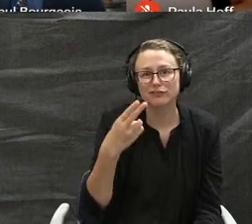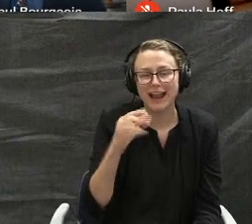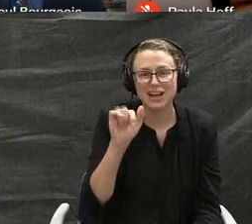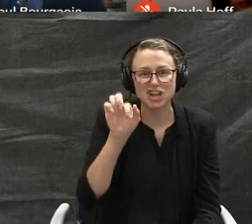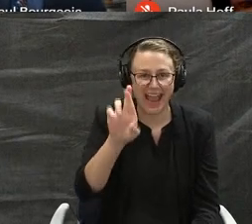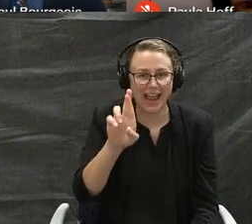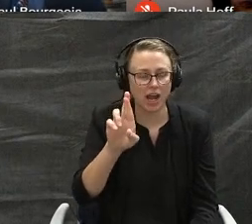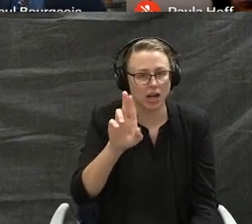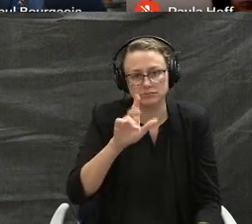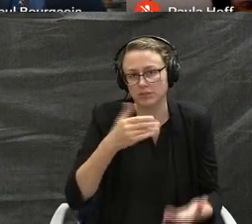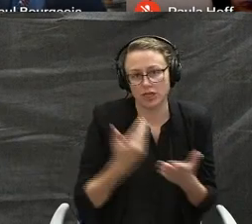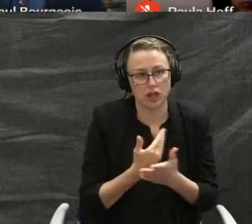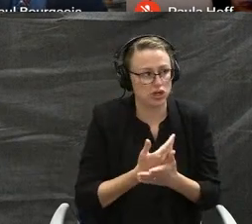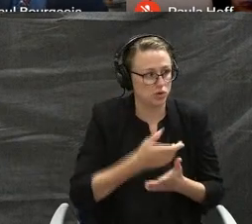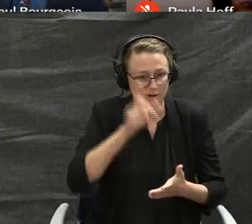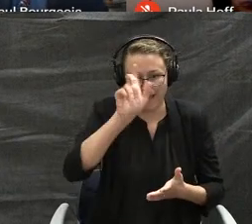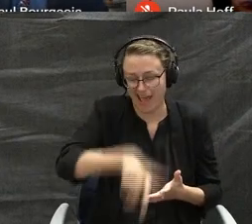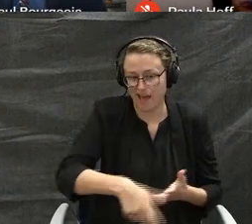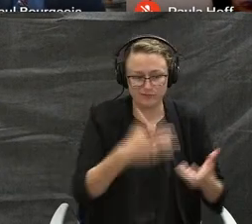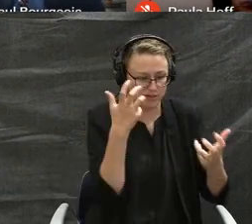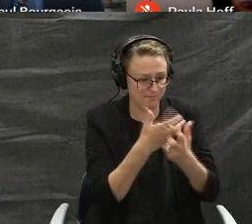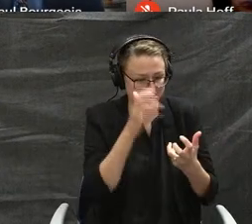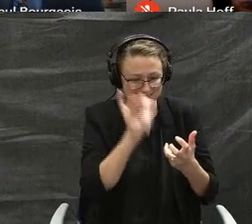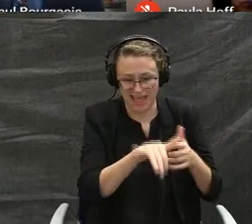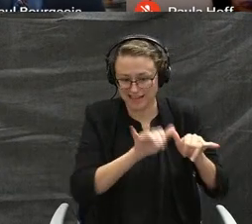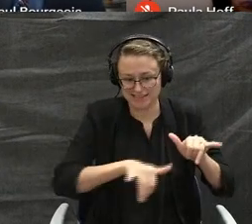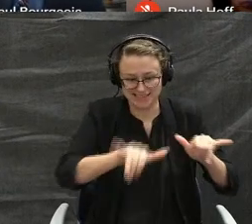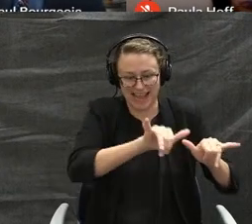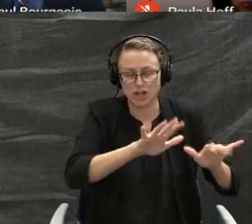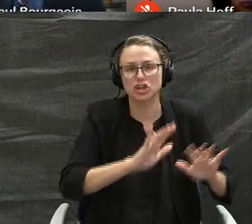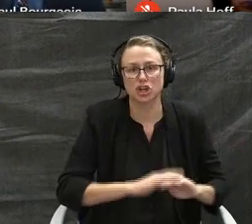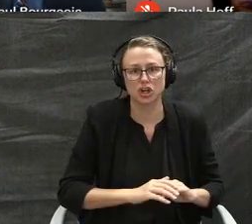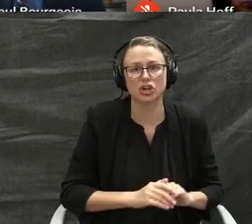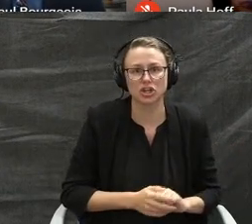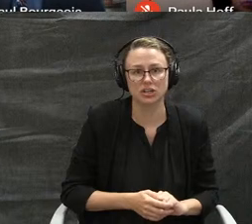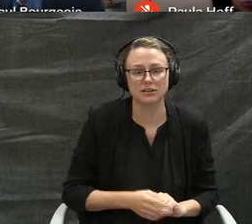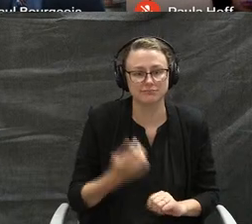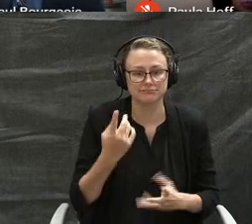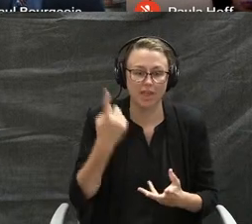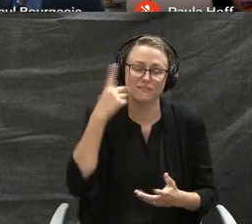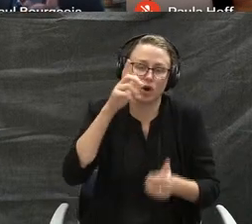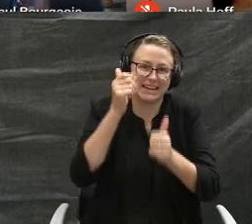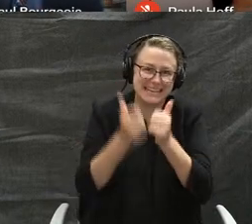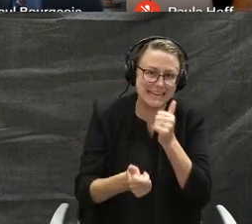that they have to meet 15 cubic feet per minute per occupant. And the important thing to